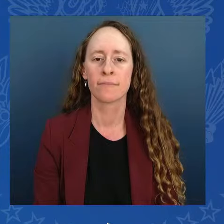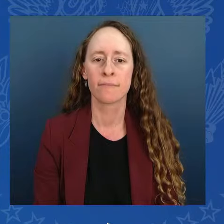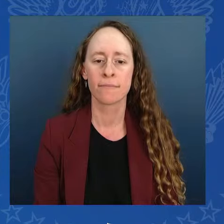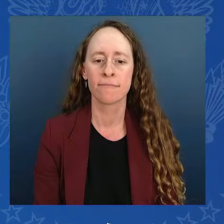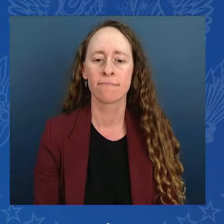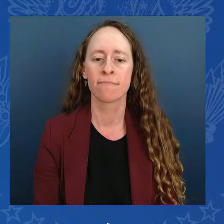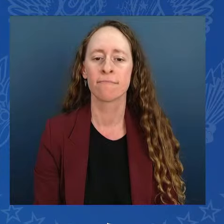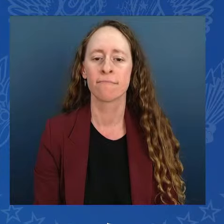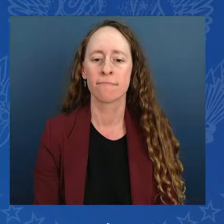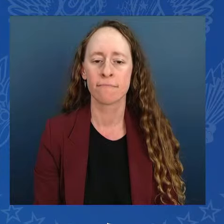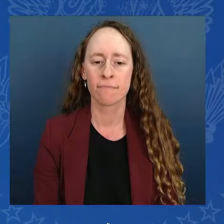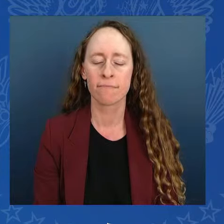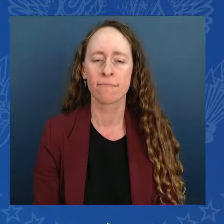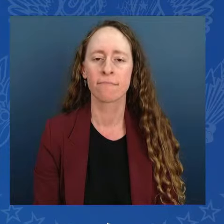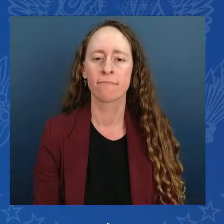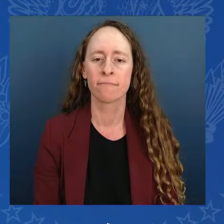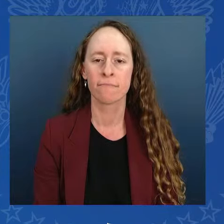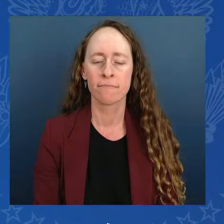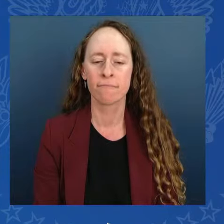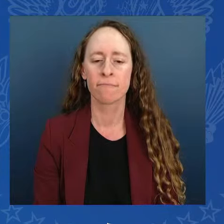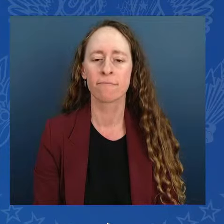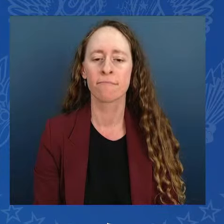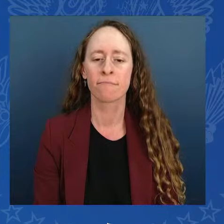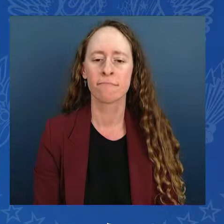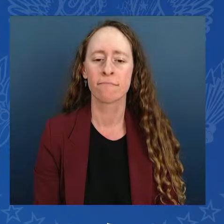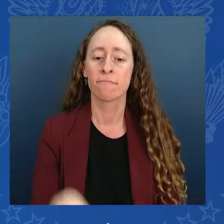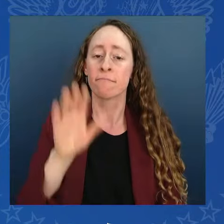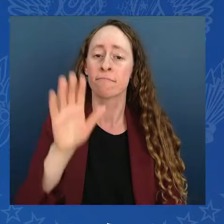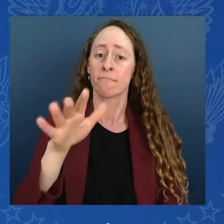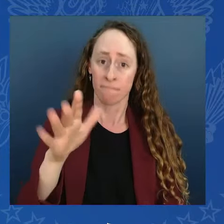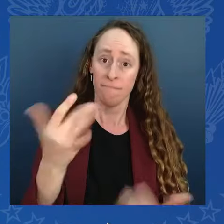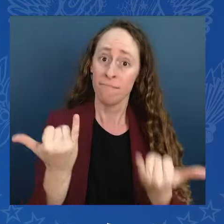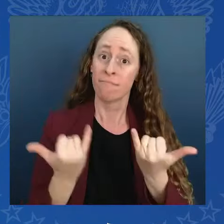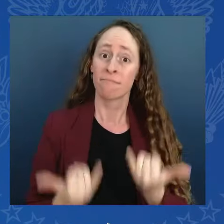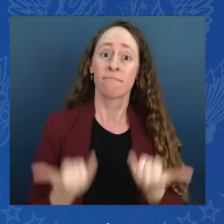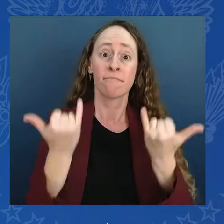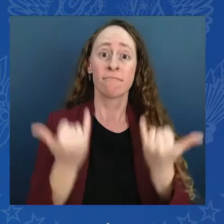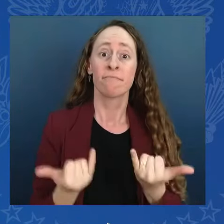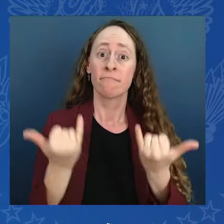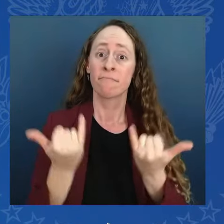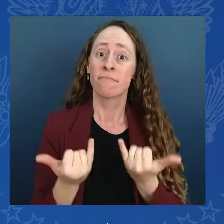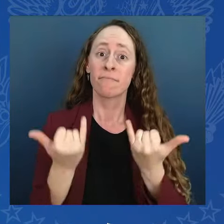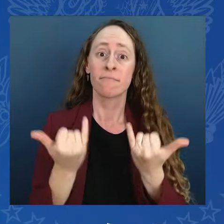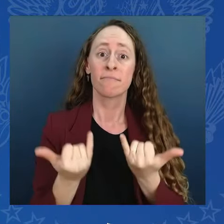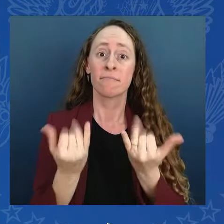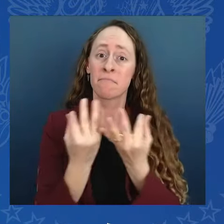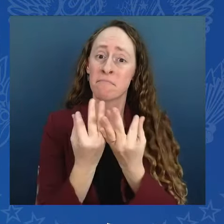One of the most important things we're doing today is establishing a new rule that every lead pipe